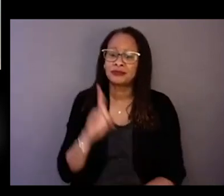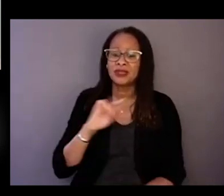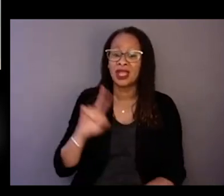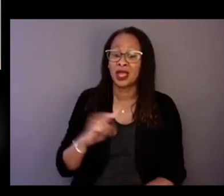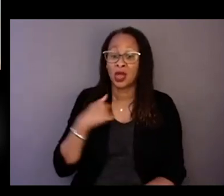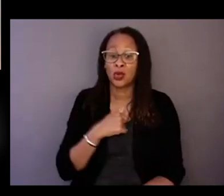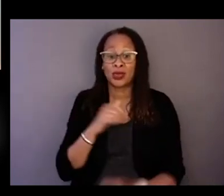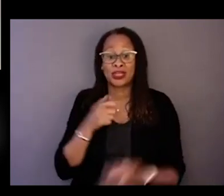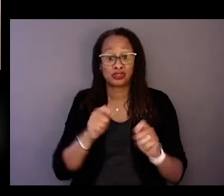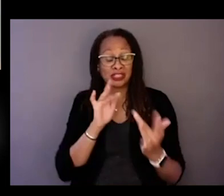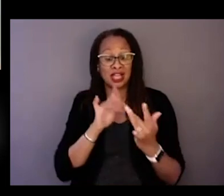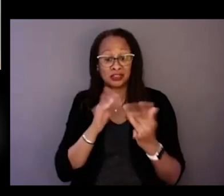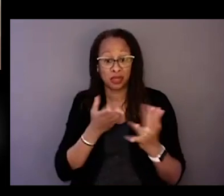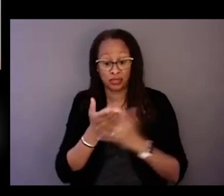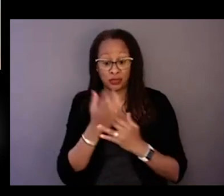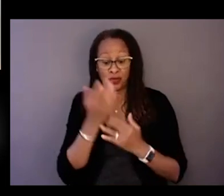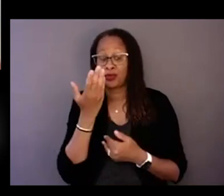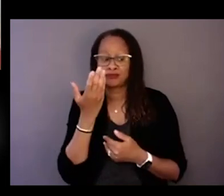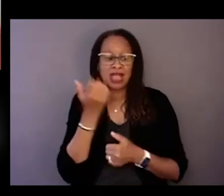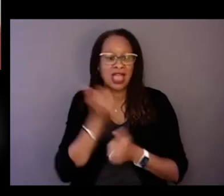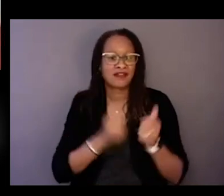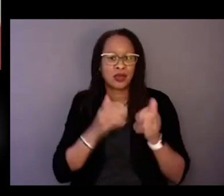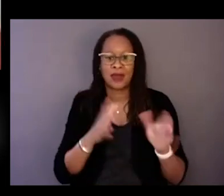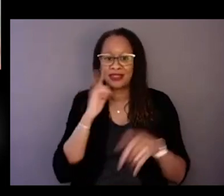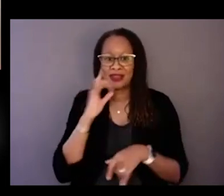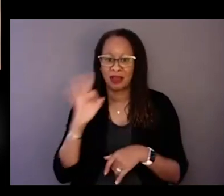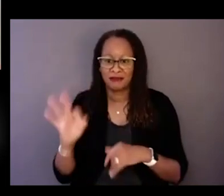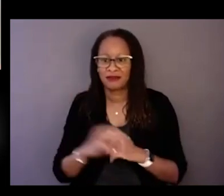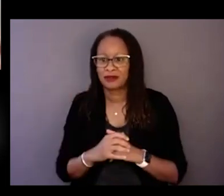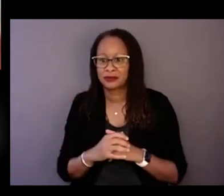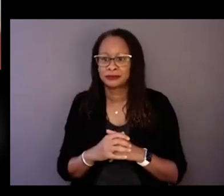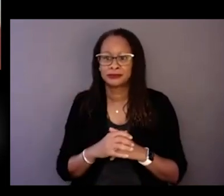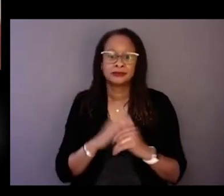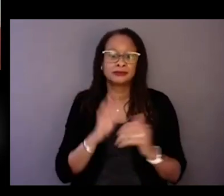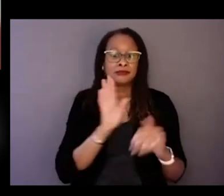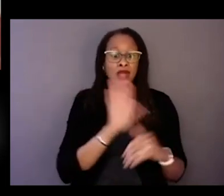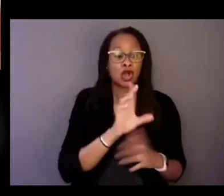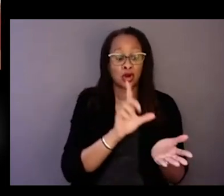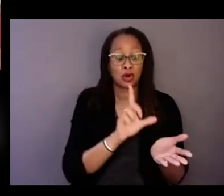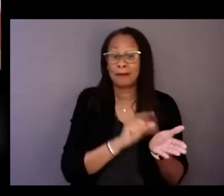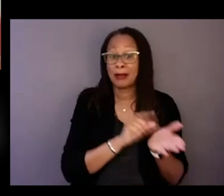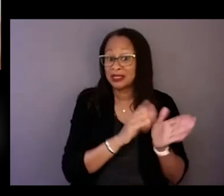through every way that we could think of. We contacted her publicist. We contacted her manager.